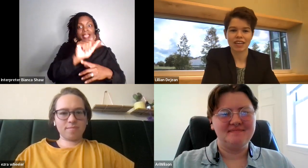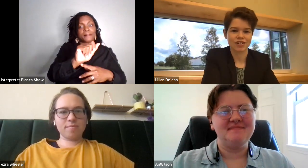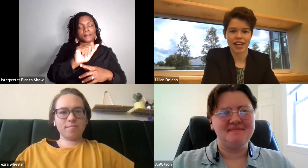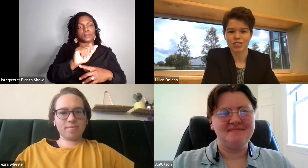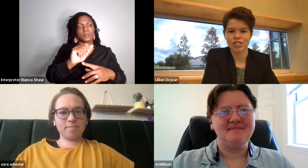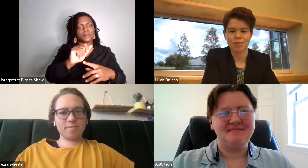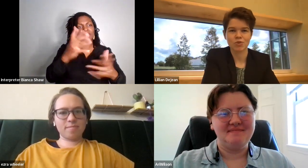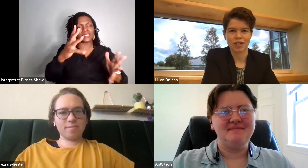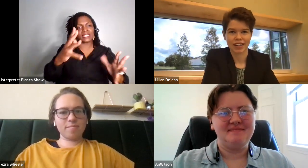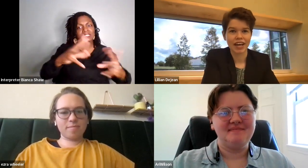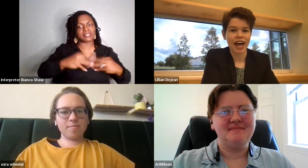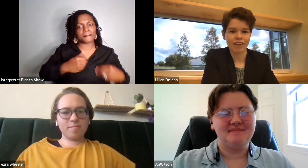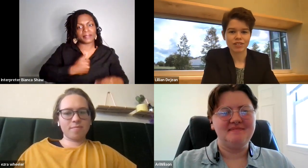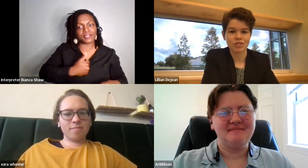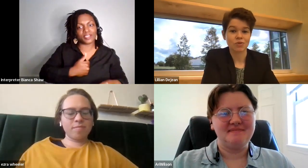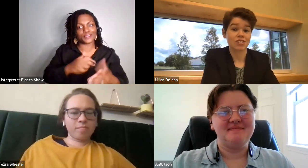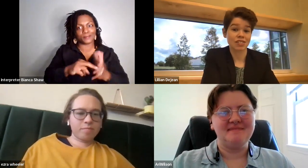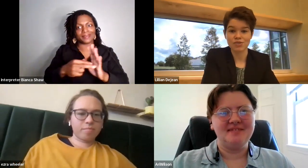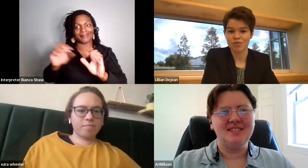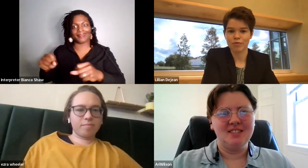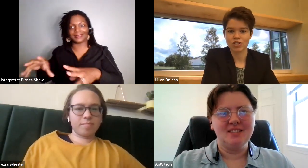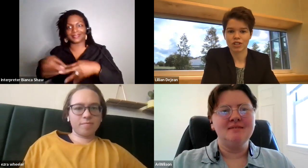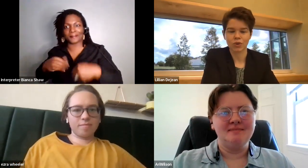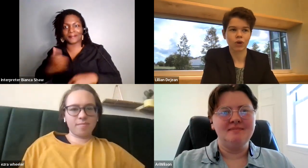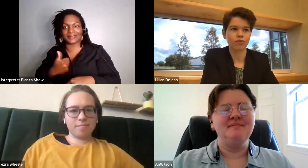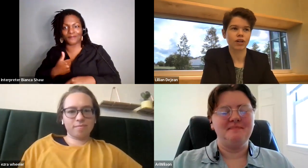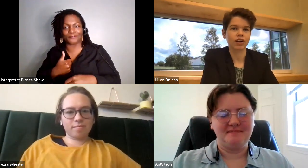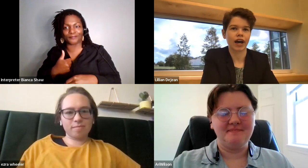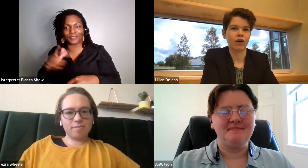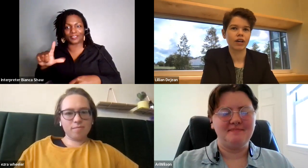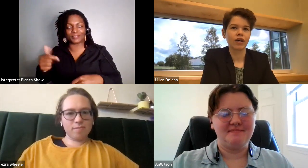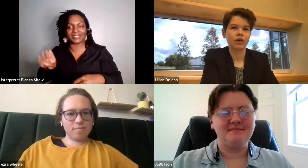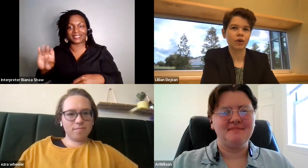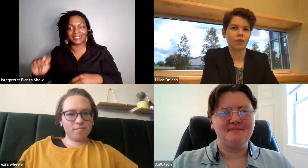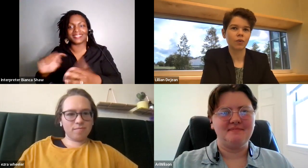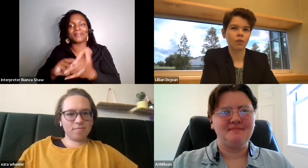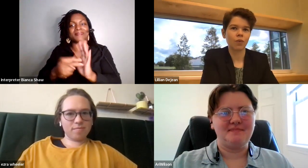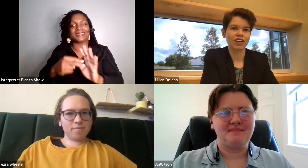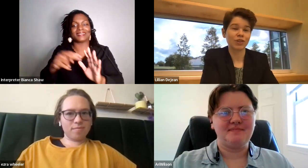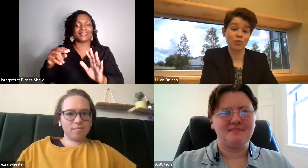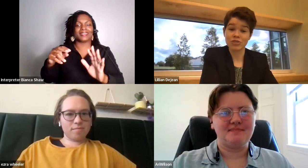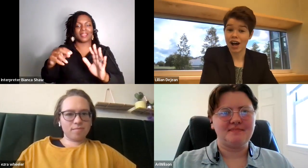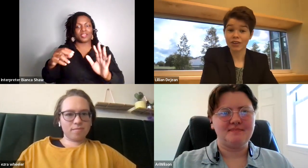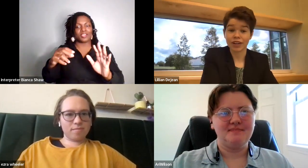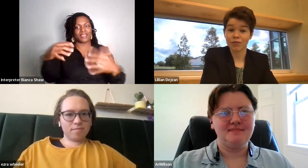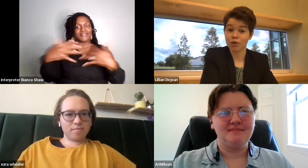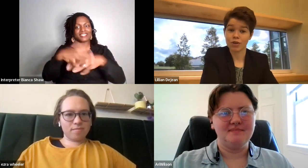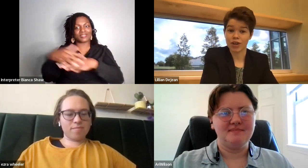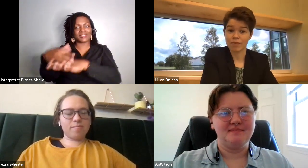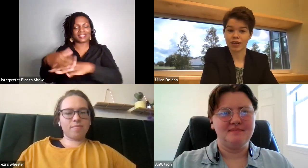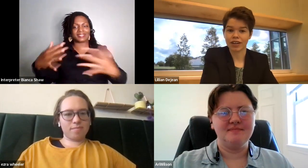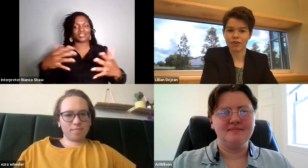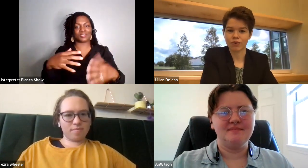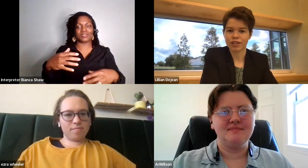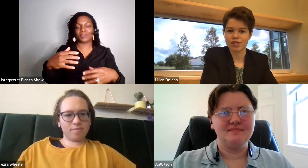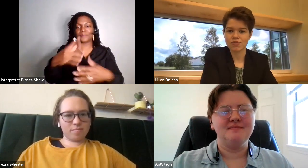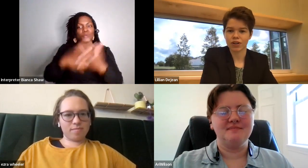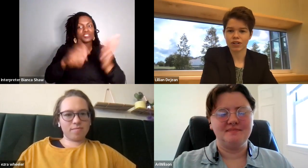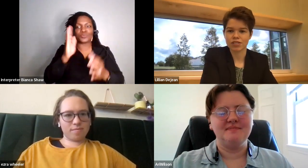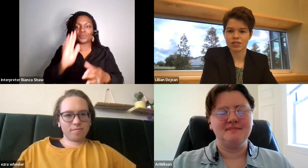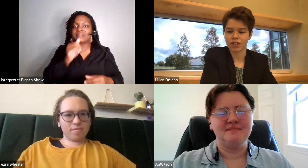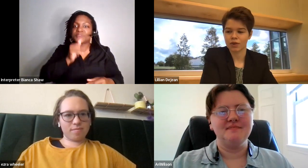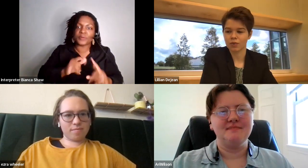intersections between having to disclose information or figuring out You know what you will tolerate from your family and friends as far as okay.